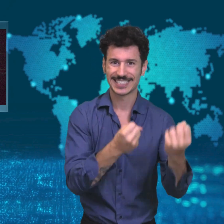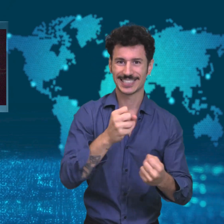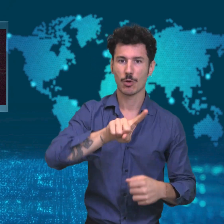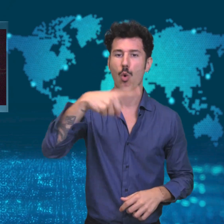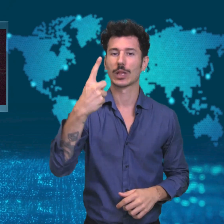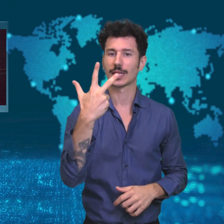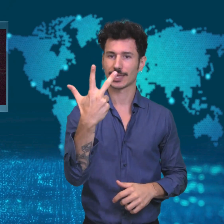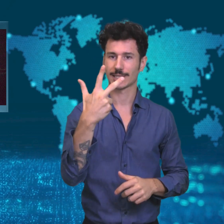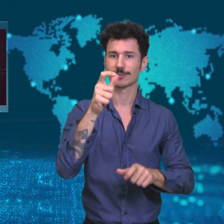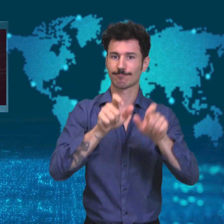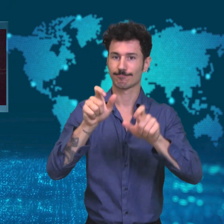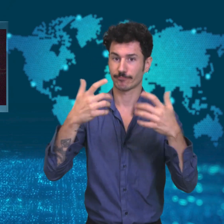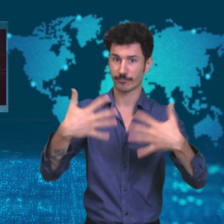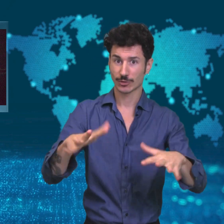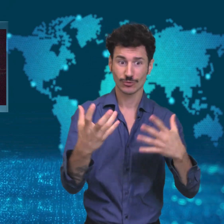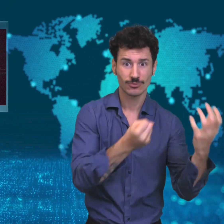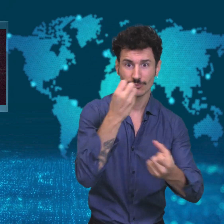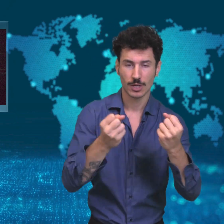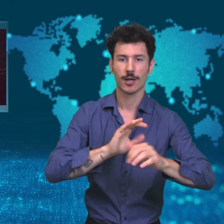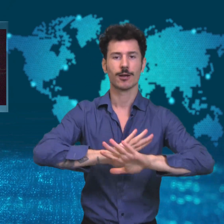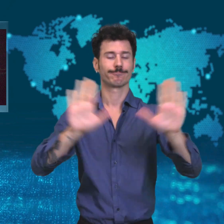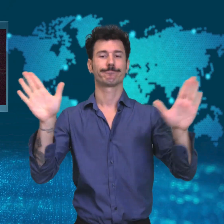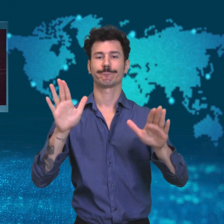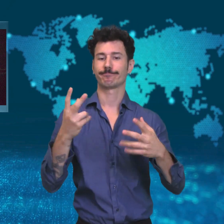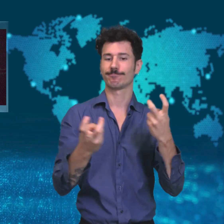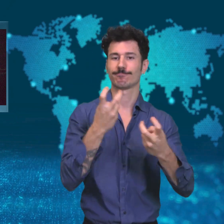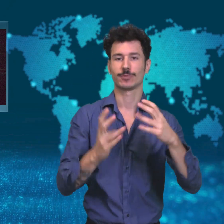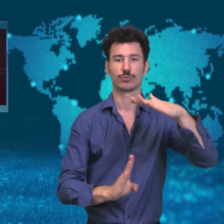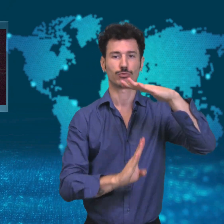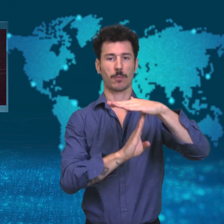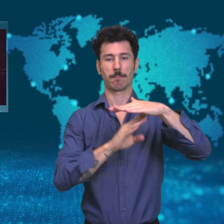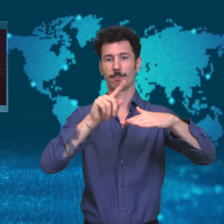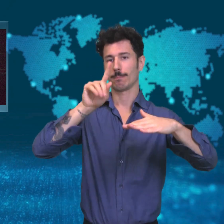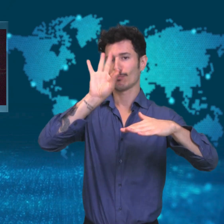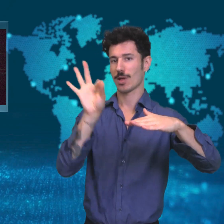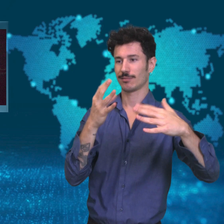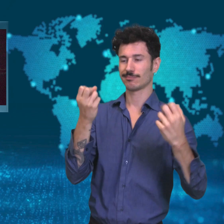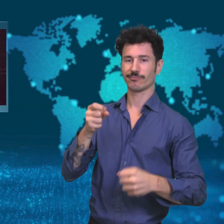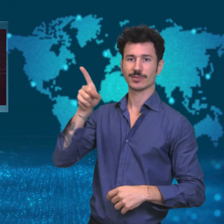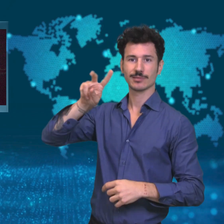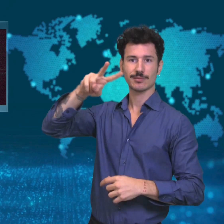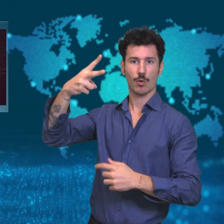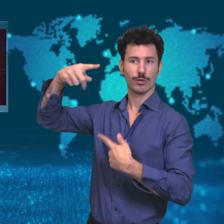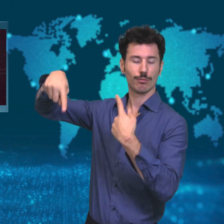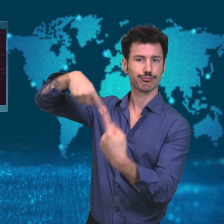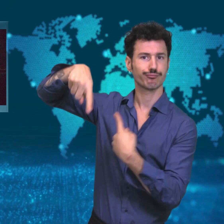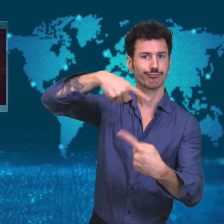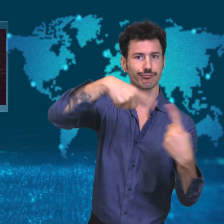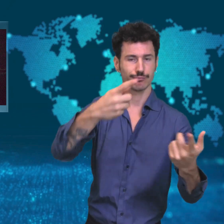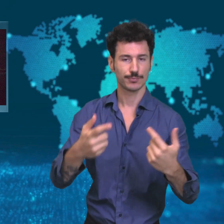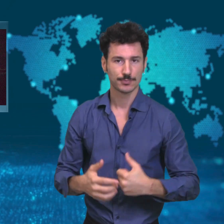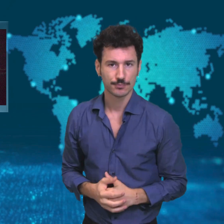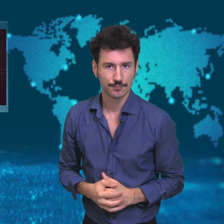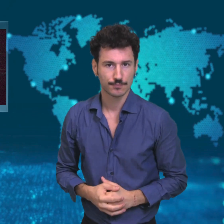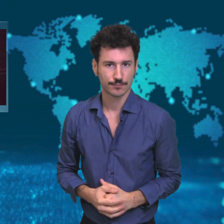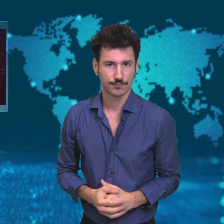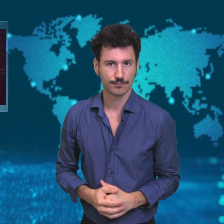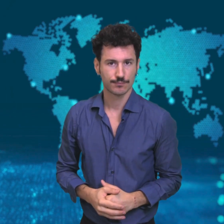Japan’s coast guard had to end its search after finding only three crewmen.